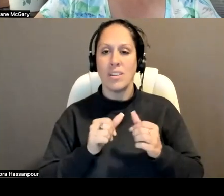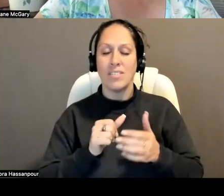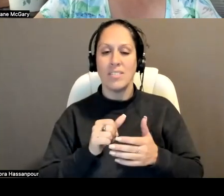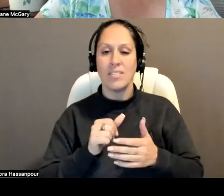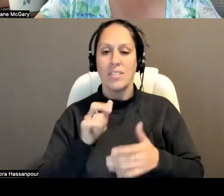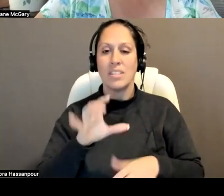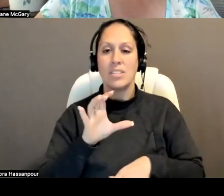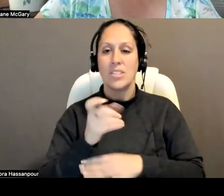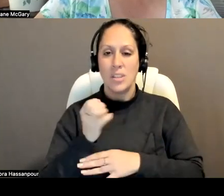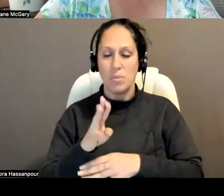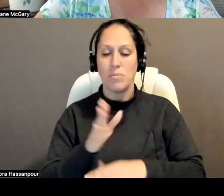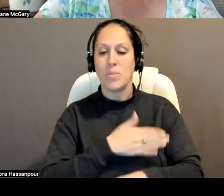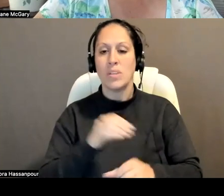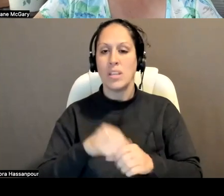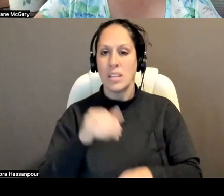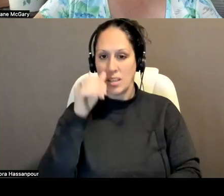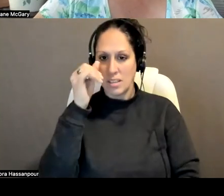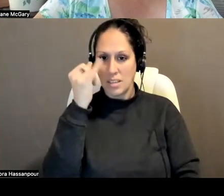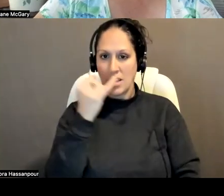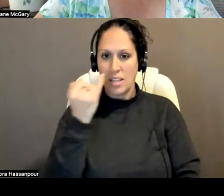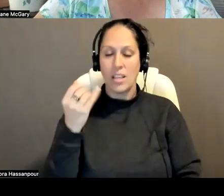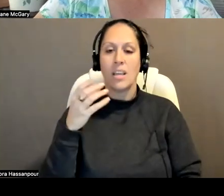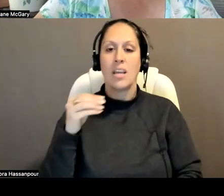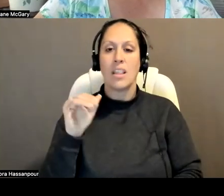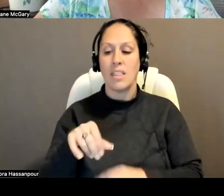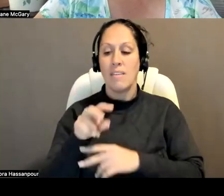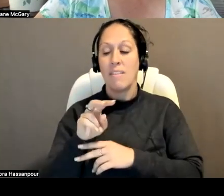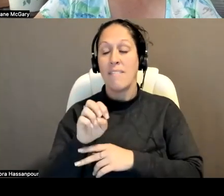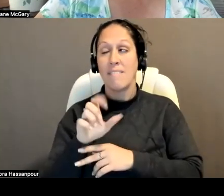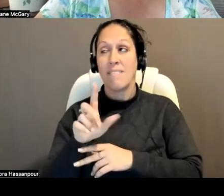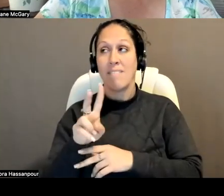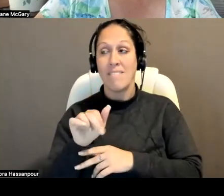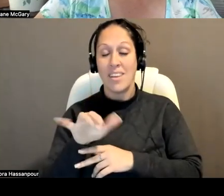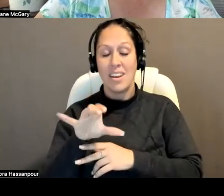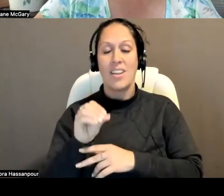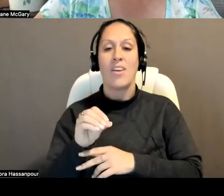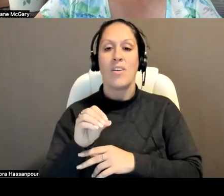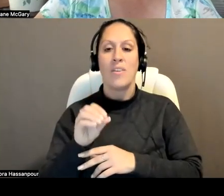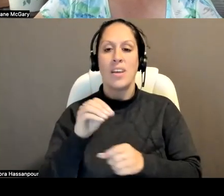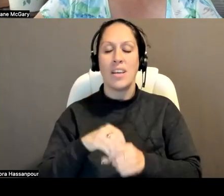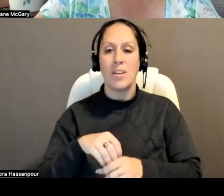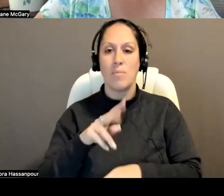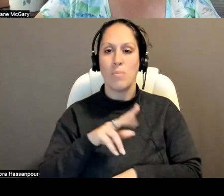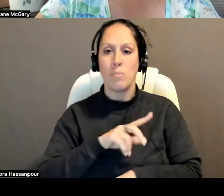Music festival in Italy, and the Verao Classico Festival in Portugal. He teaches at Middlesex